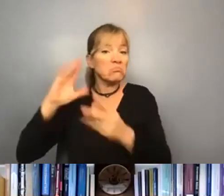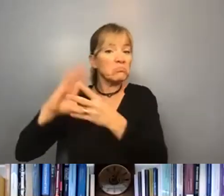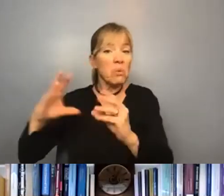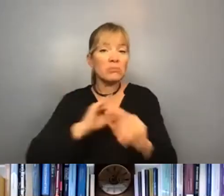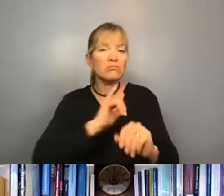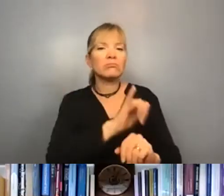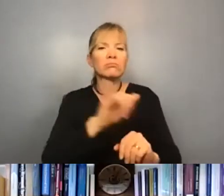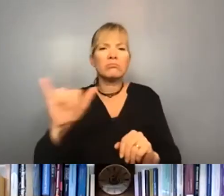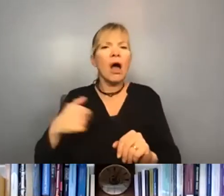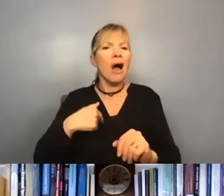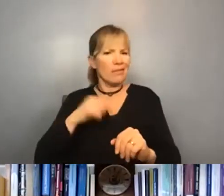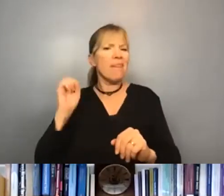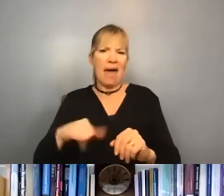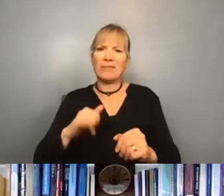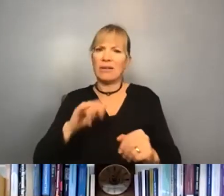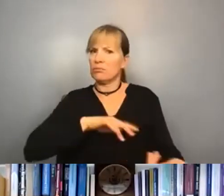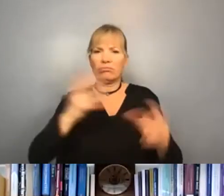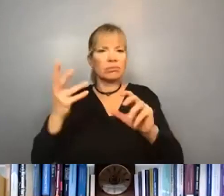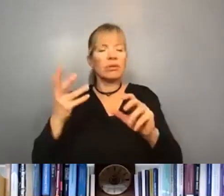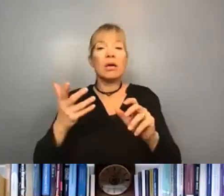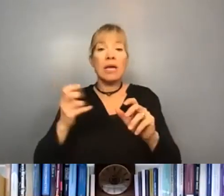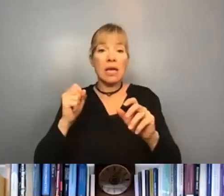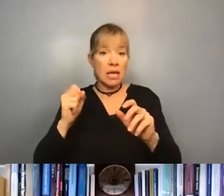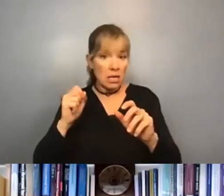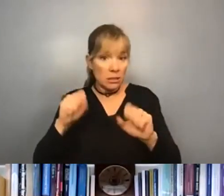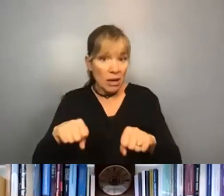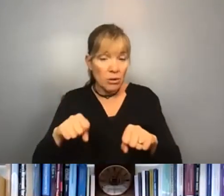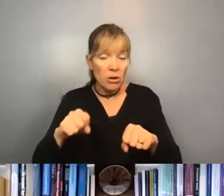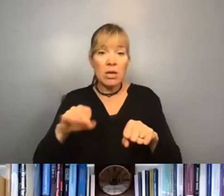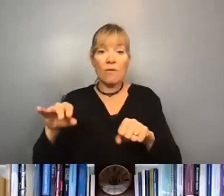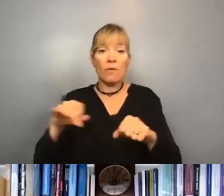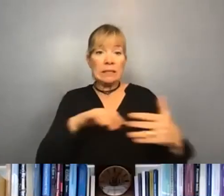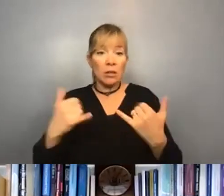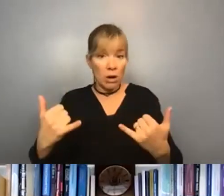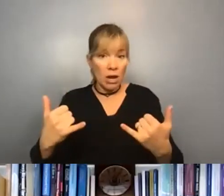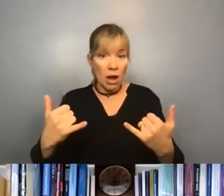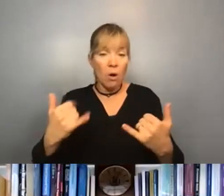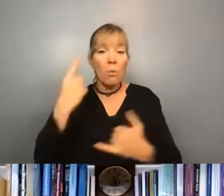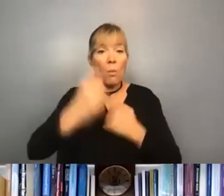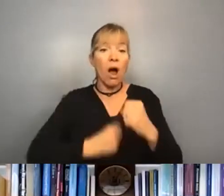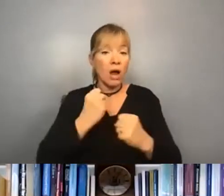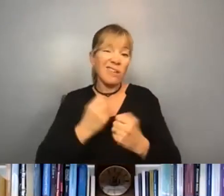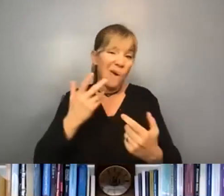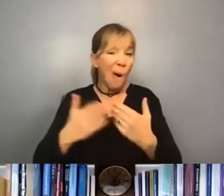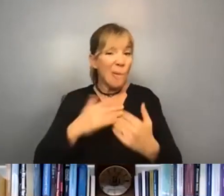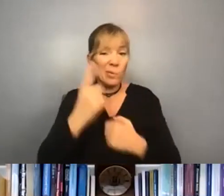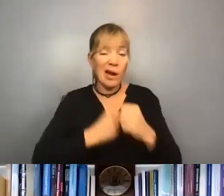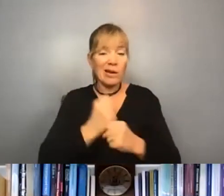certainly. And it's possible that if we did this study now, you know, a year into it, that the results would be different.